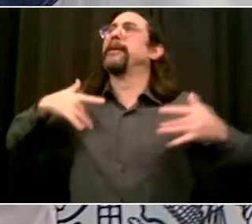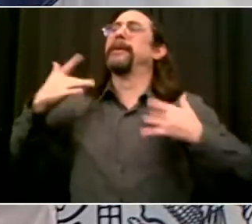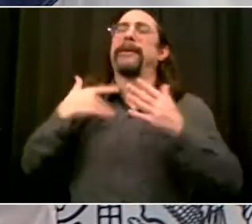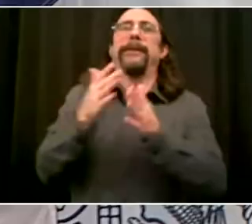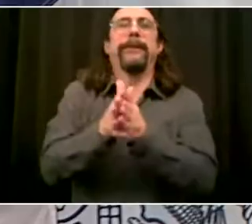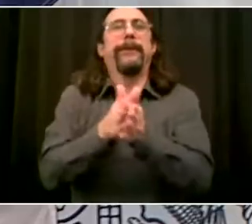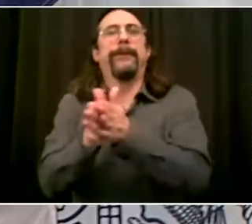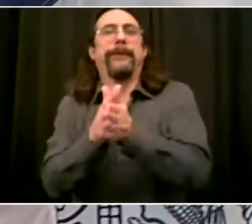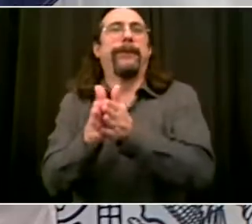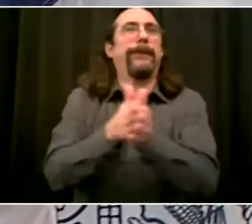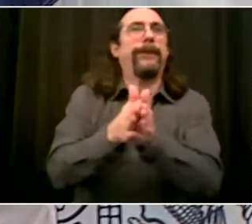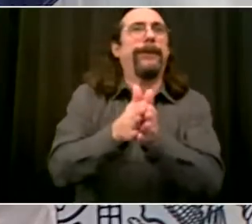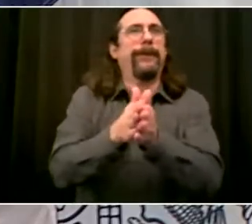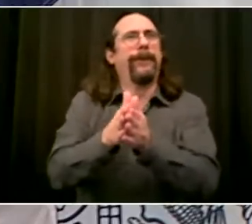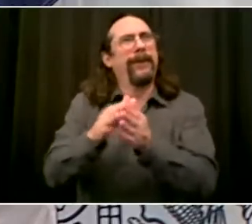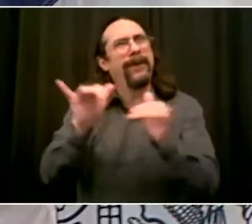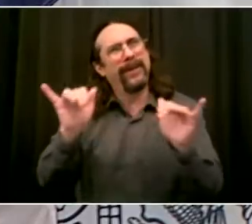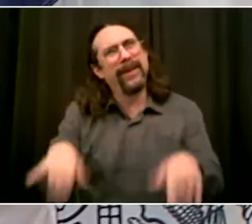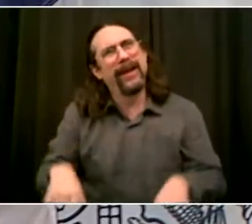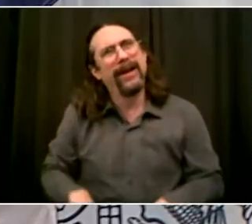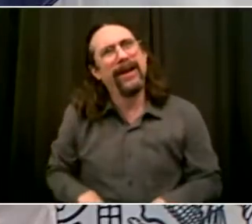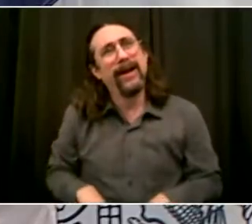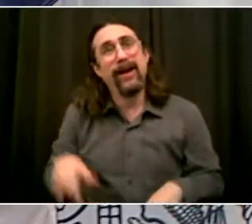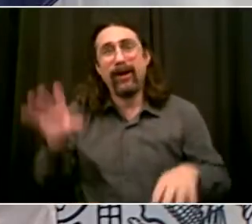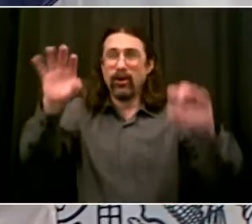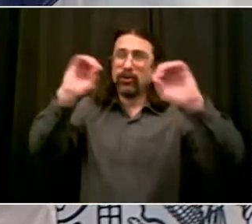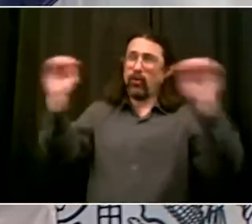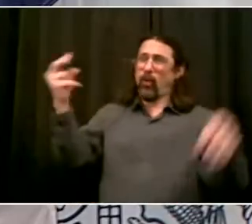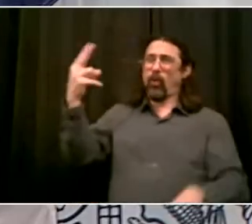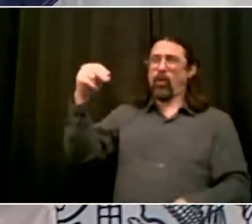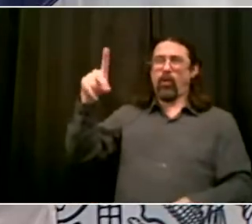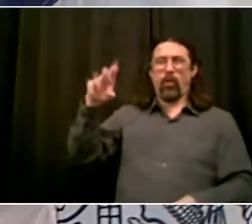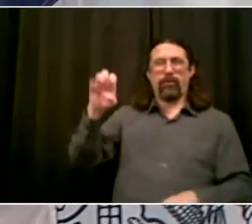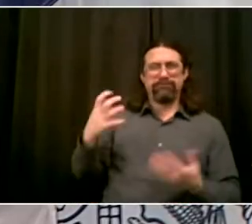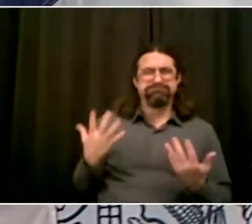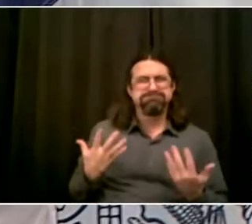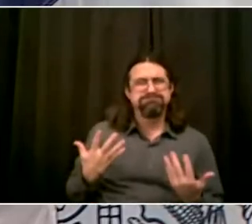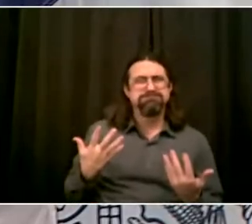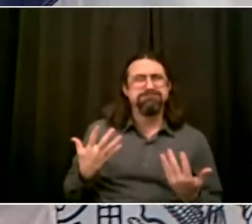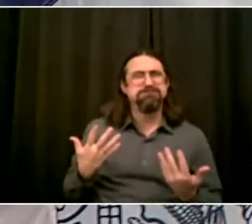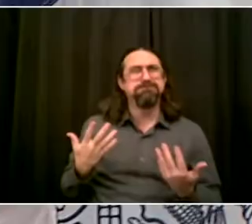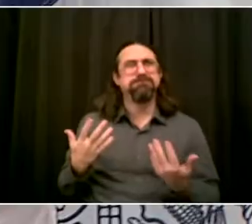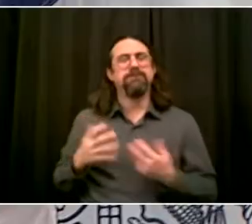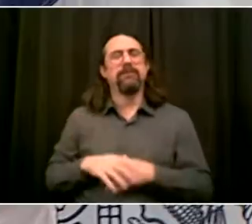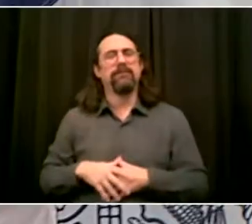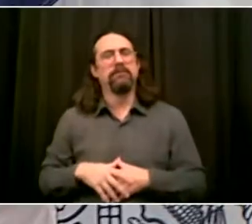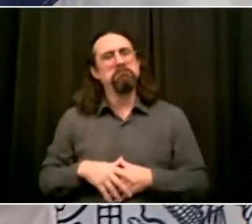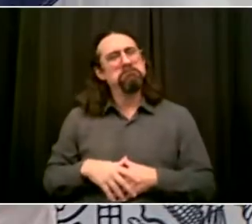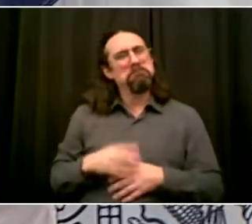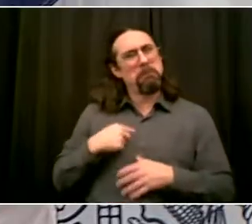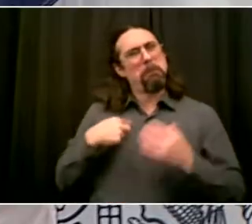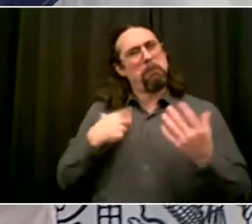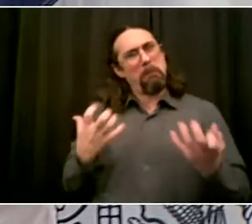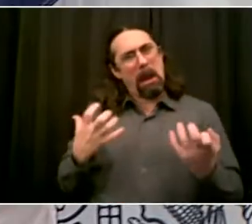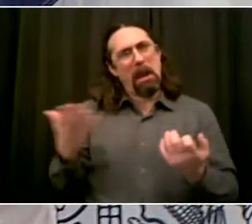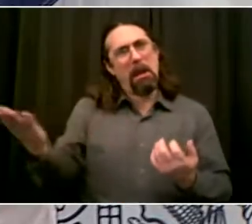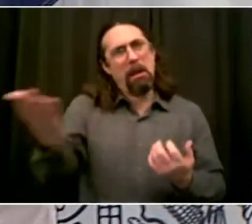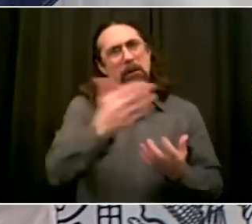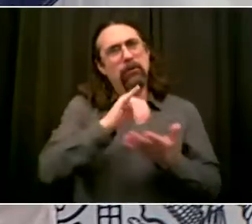PEOPLE ARE